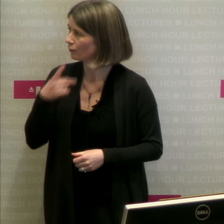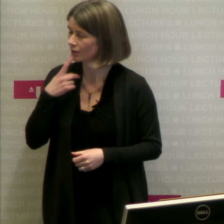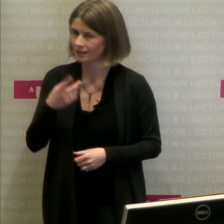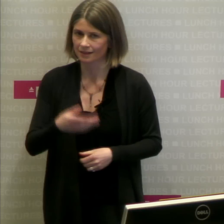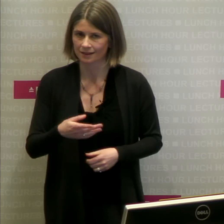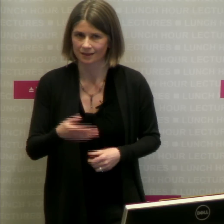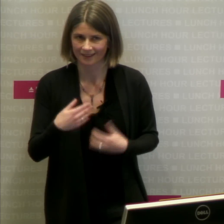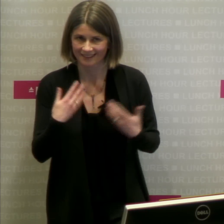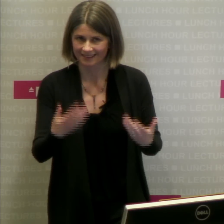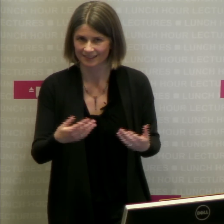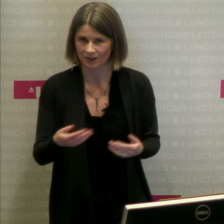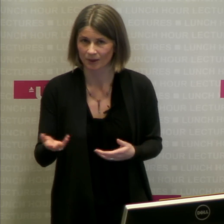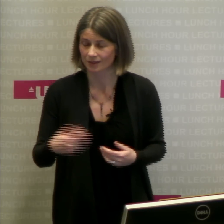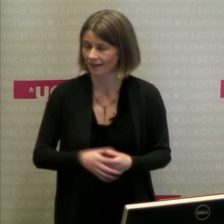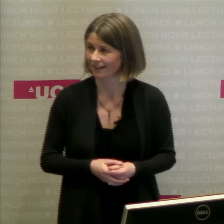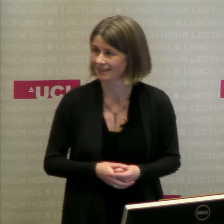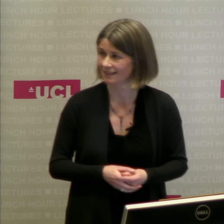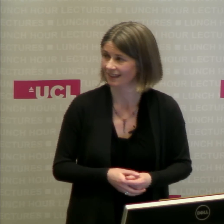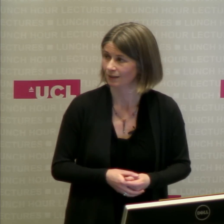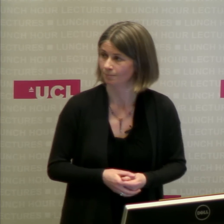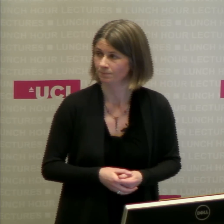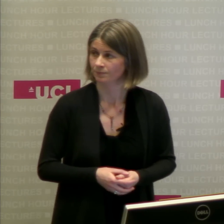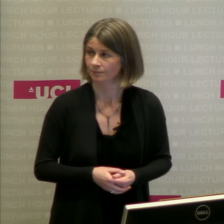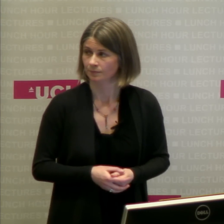I will voice this as I sign it.